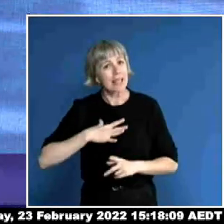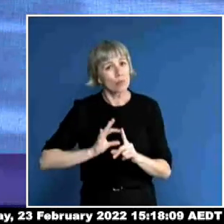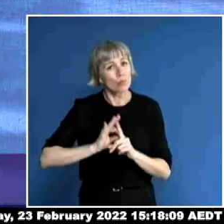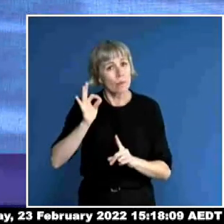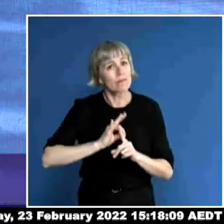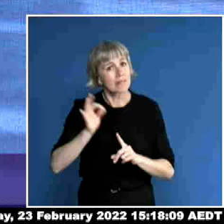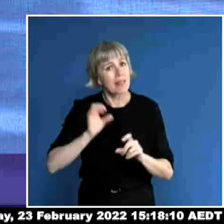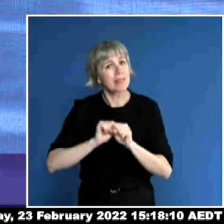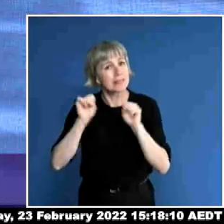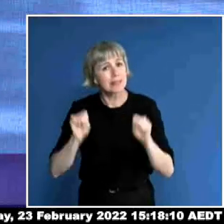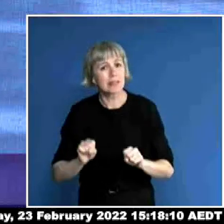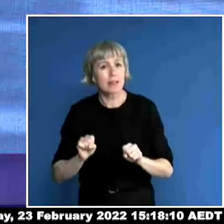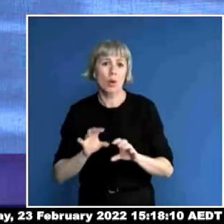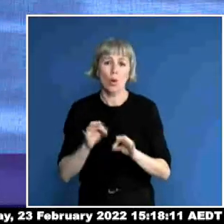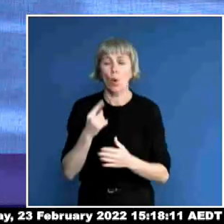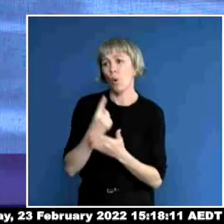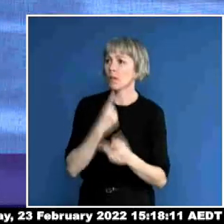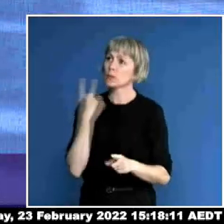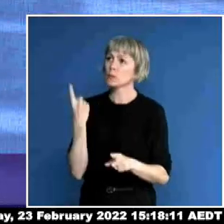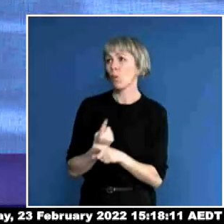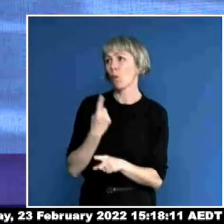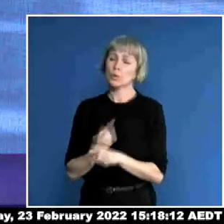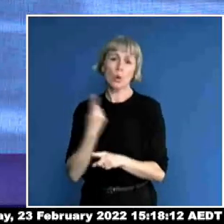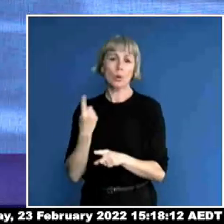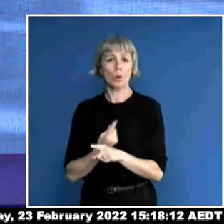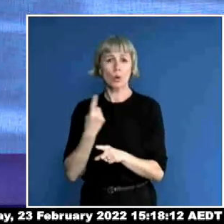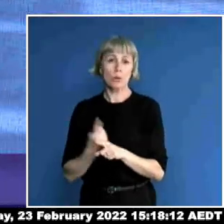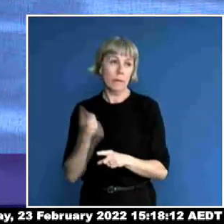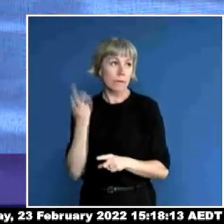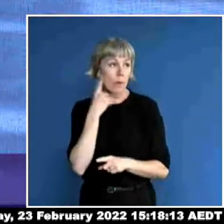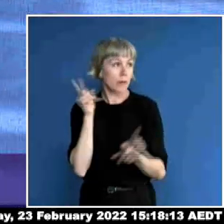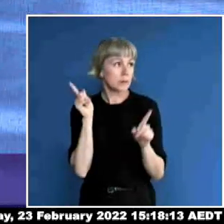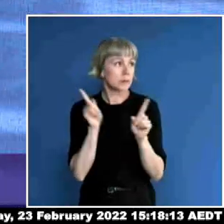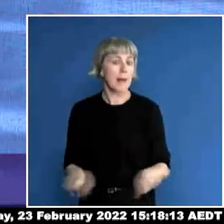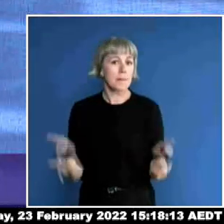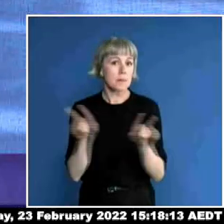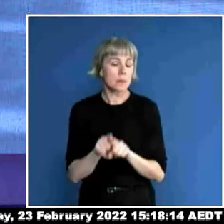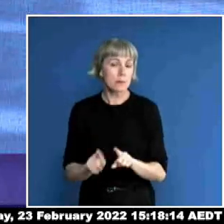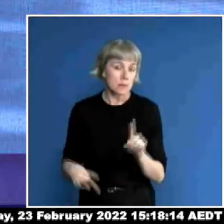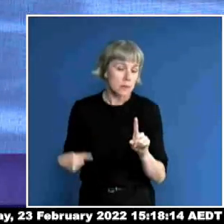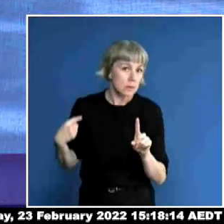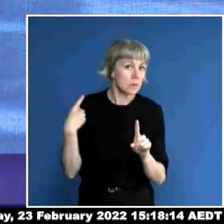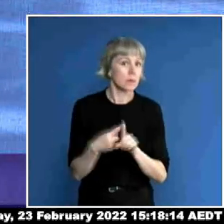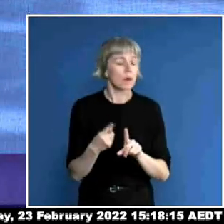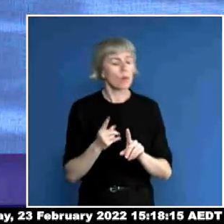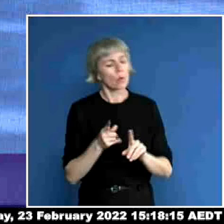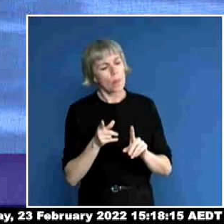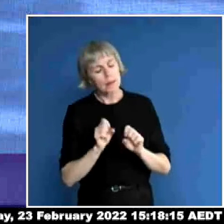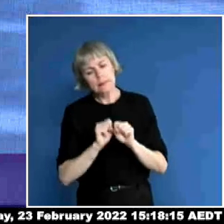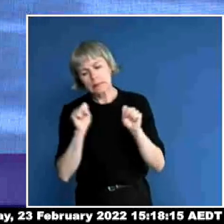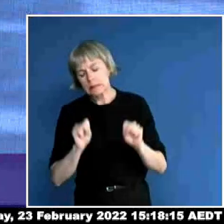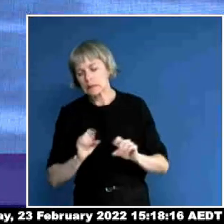You've heard it for years, how bad the system is and you keep getting pushed through